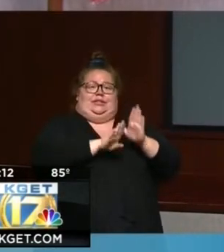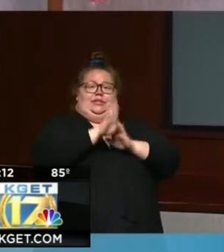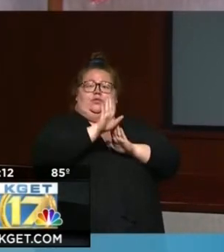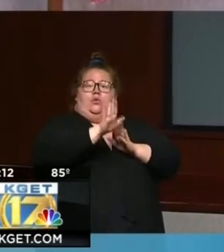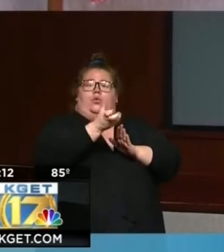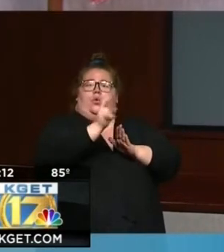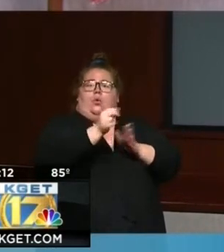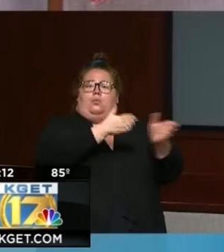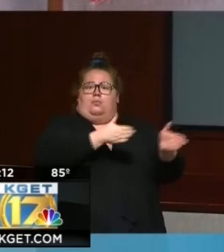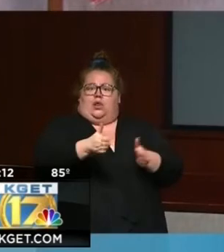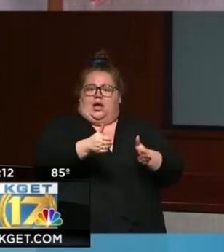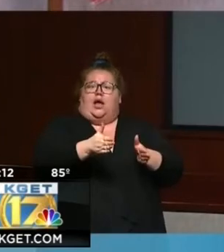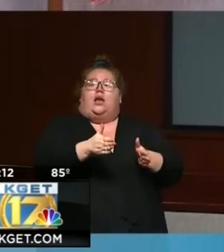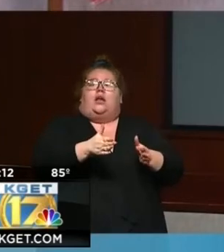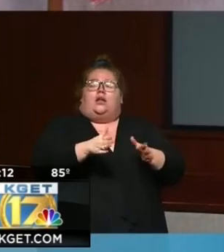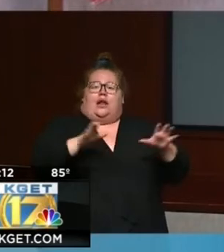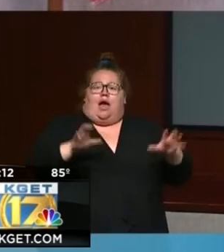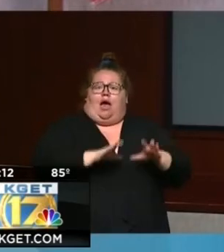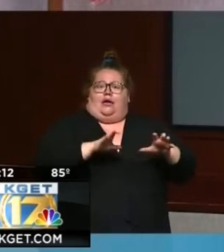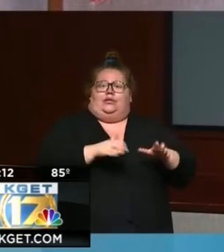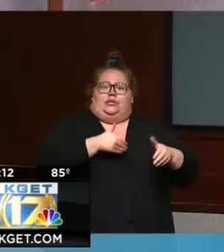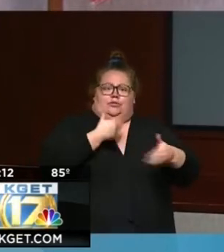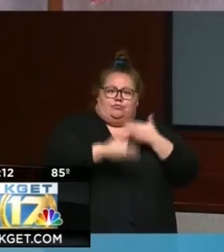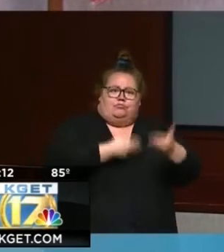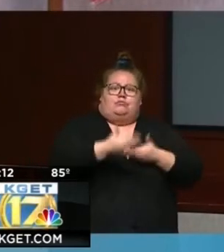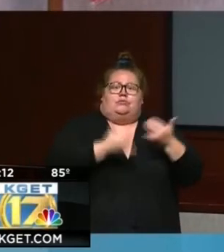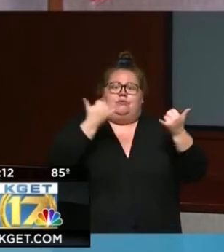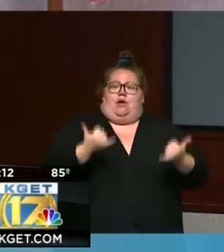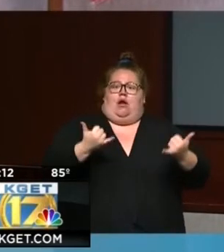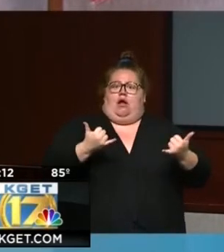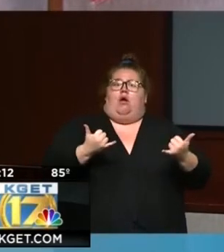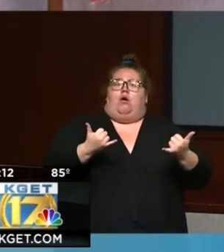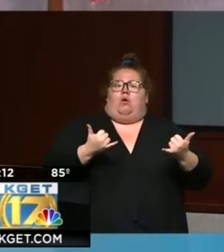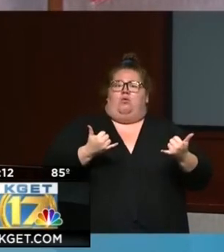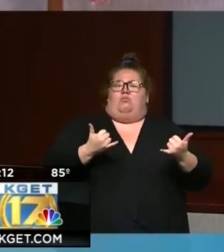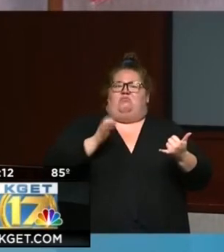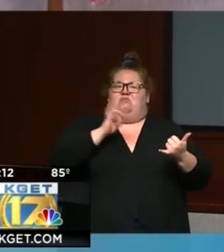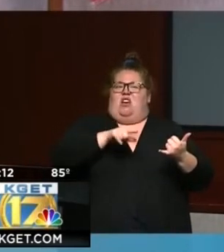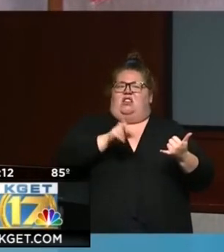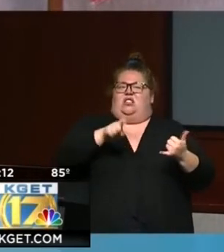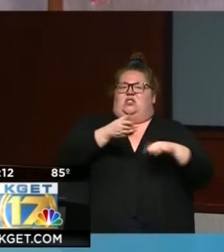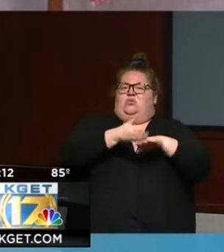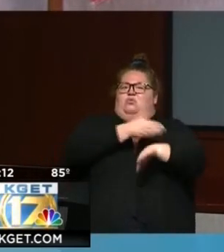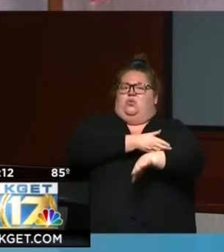REQUIRED BY THE STATE, BUT THE FACILITY ITSELF NEEDS TO DEVELOP THAT PLAN AND TO DEPLOY